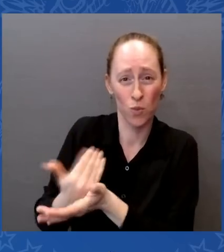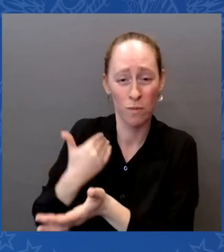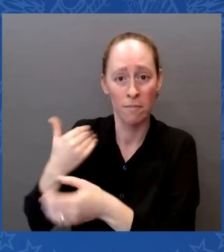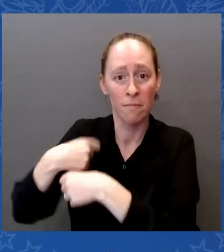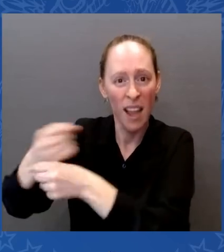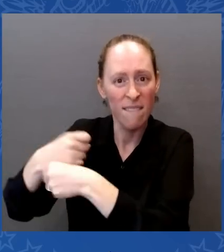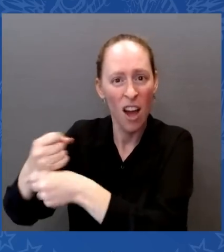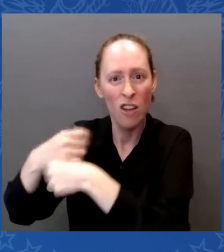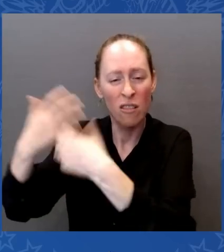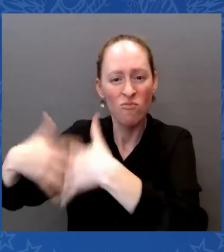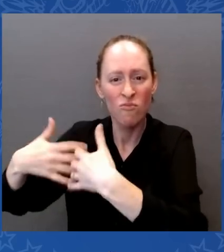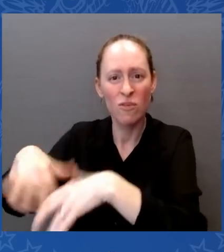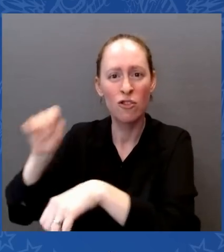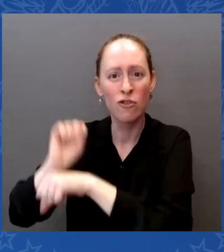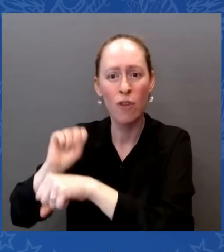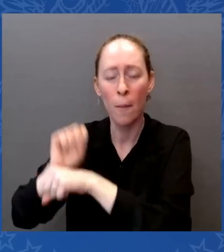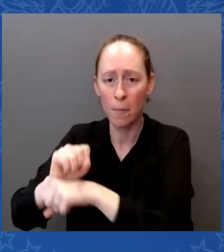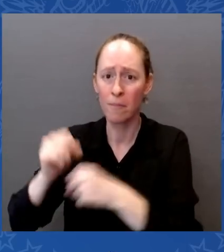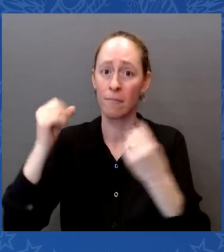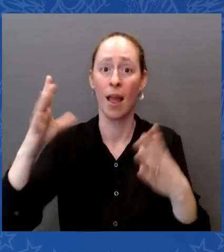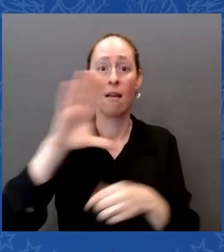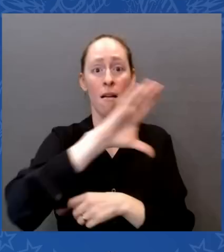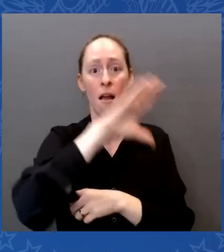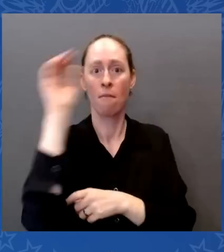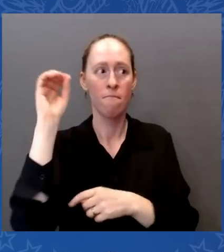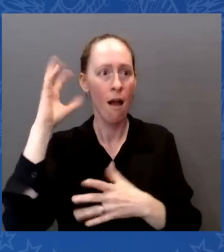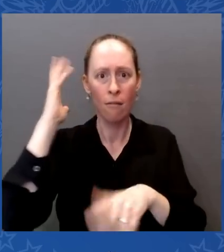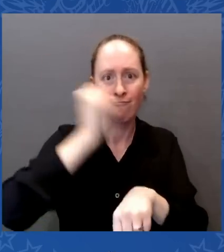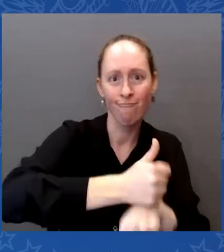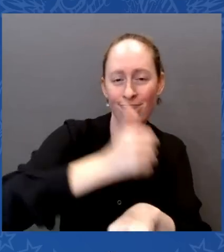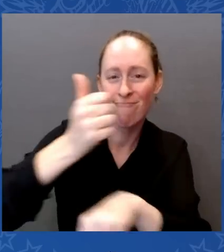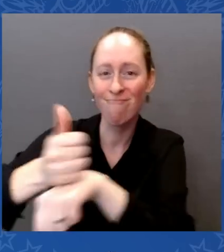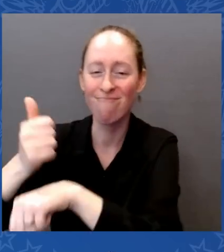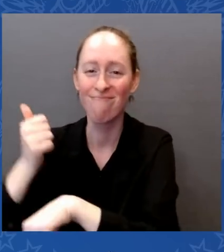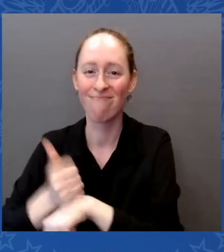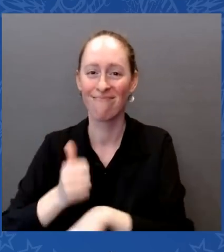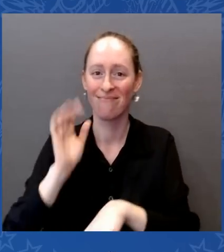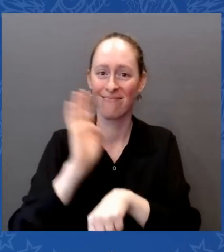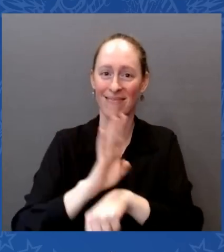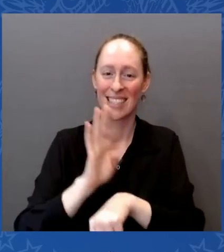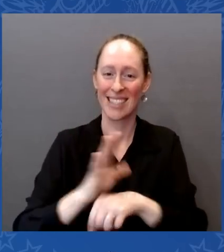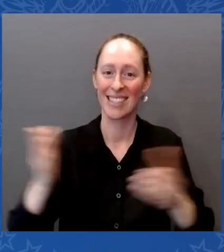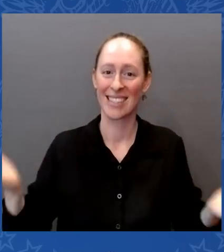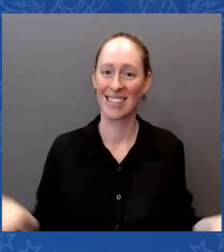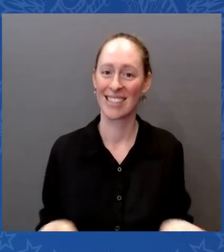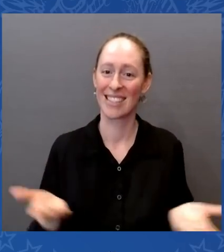that "Made in America" is no longer just a slogan. We're rebuilding our roads, our bridges,